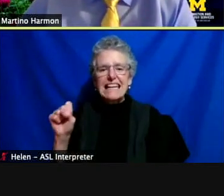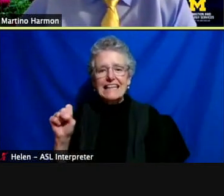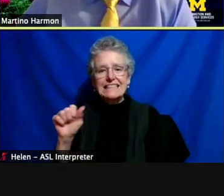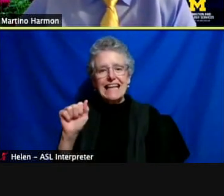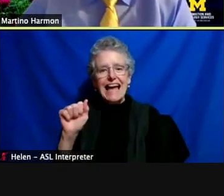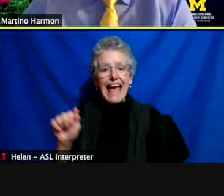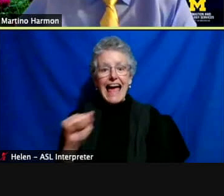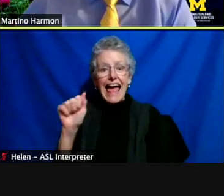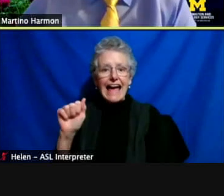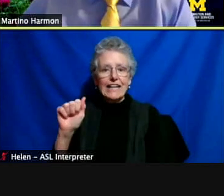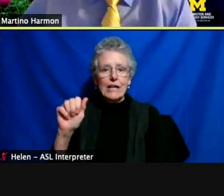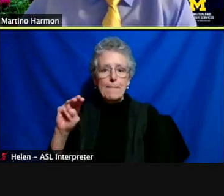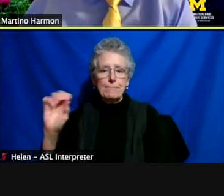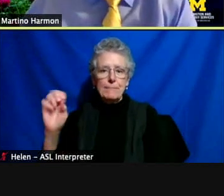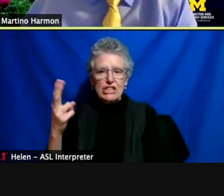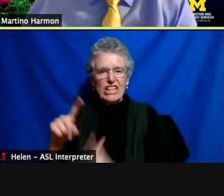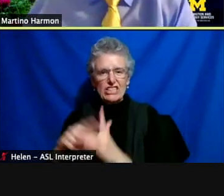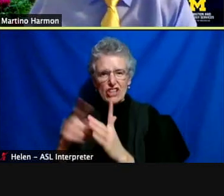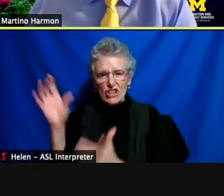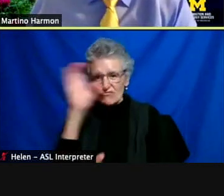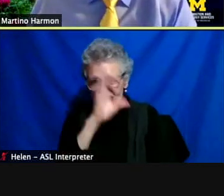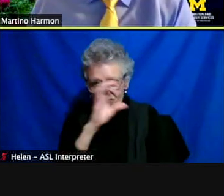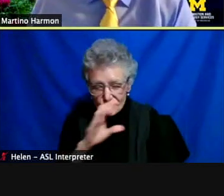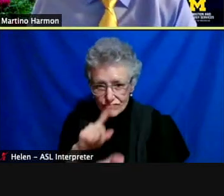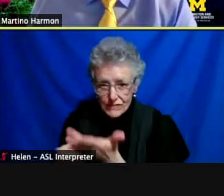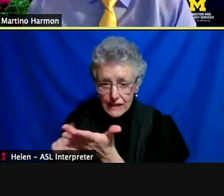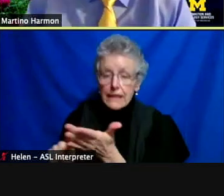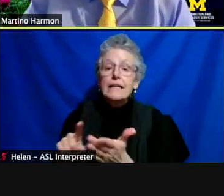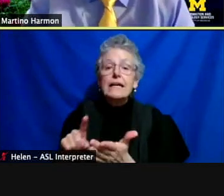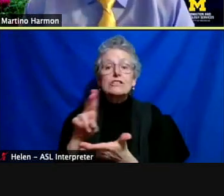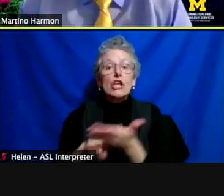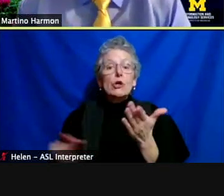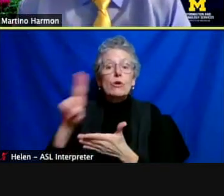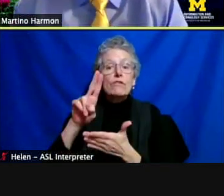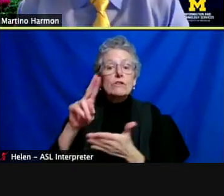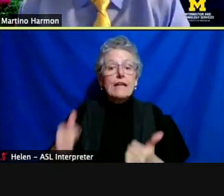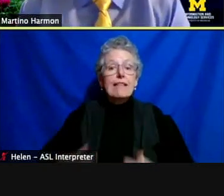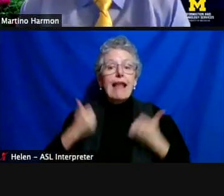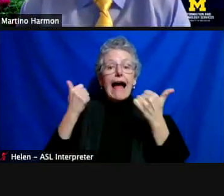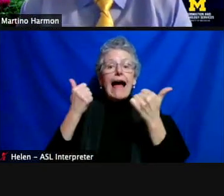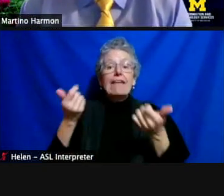It's really a university-wide events calendar. That's great advice,